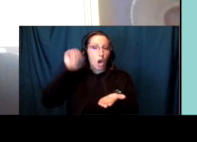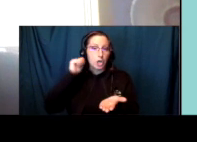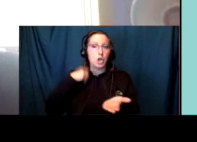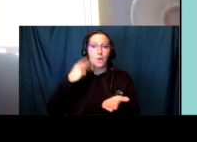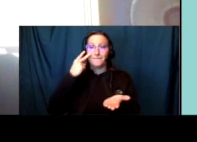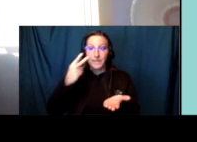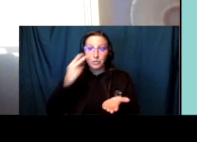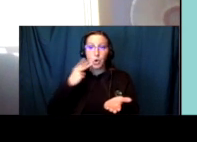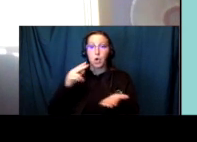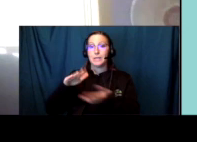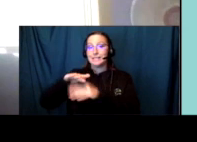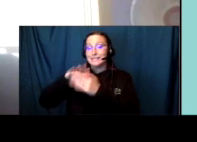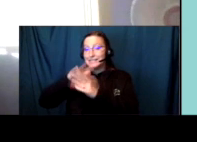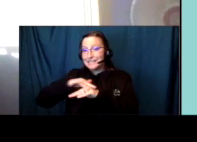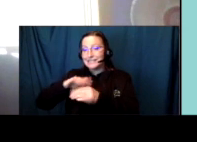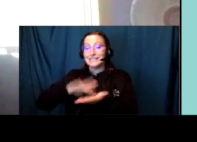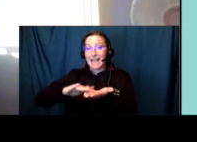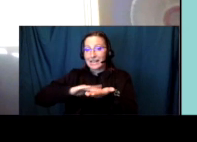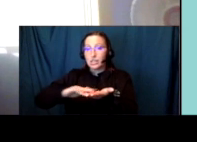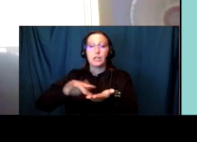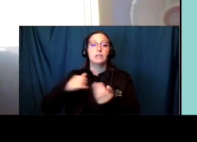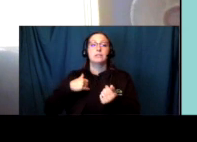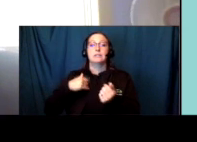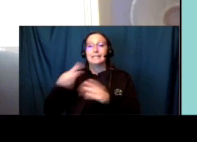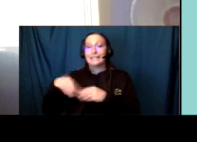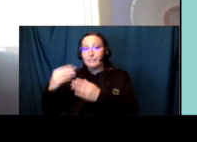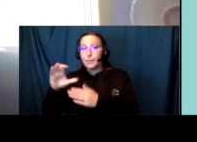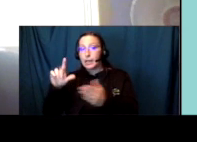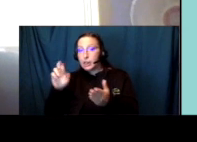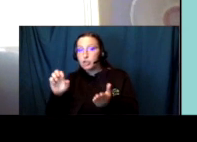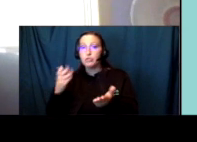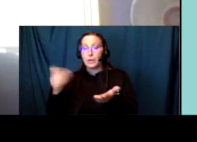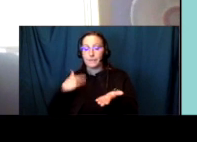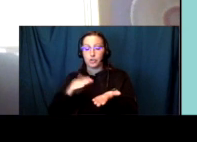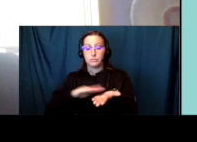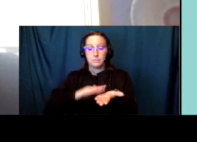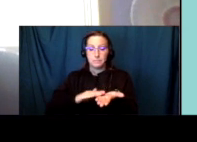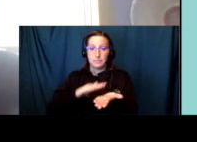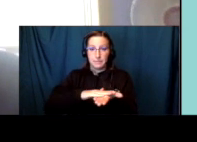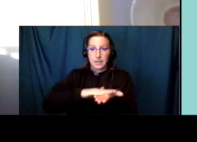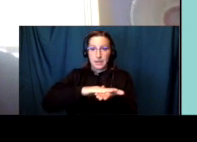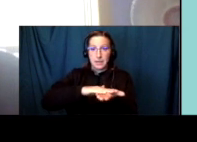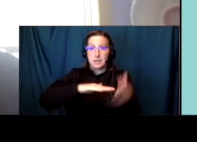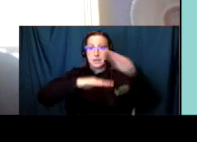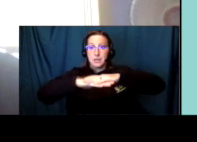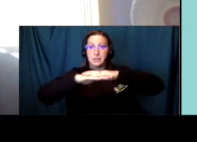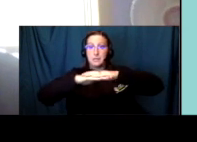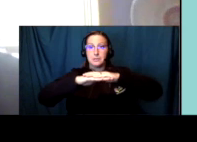highlighting a key word or giving them a clue. After you've done that and they have it right, put it back into auditory again so